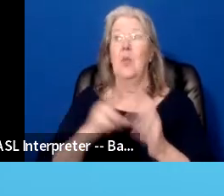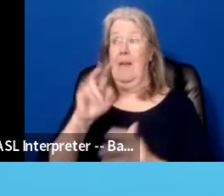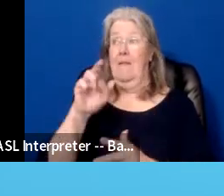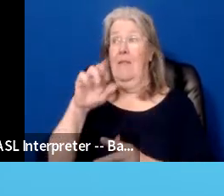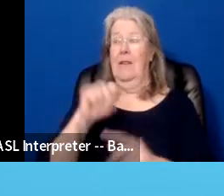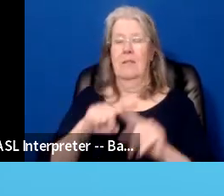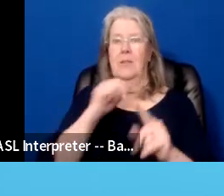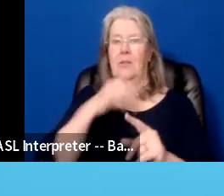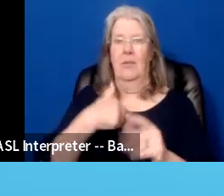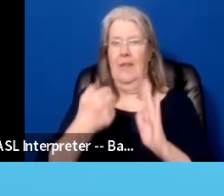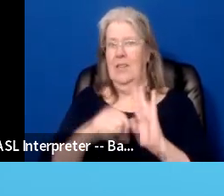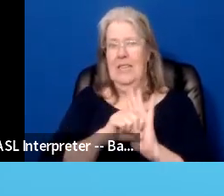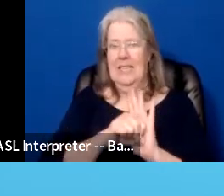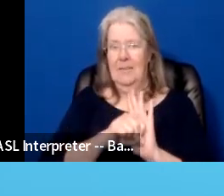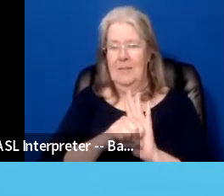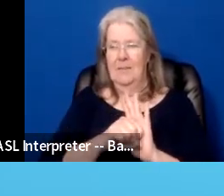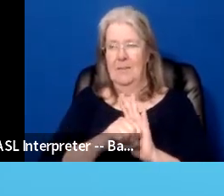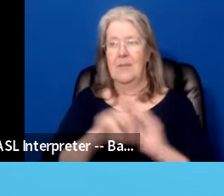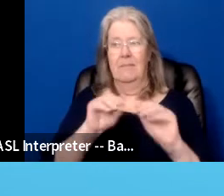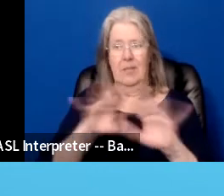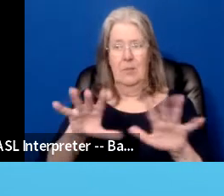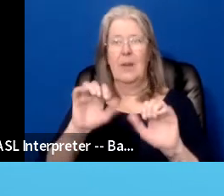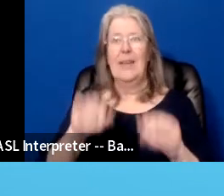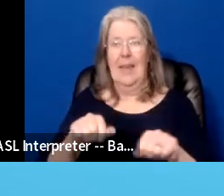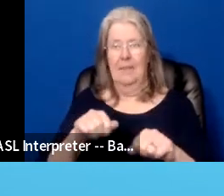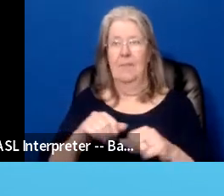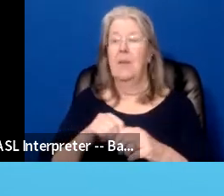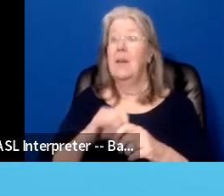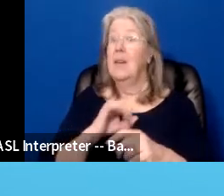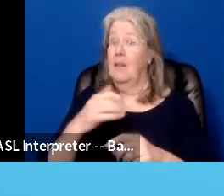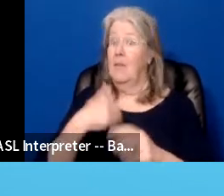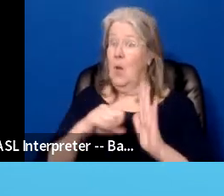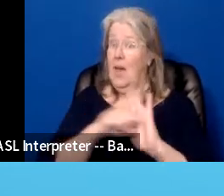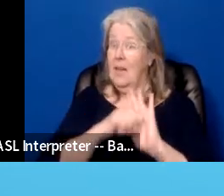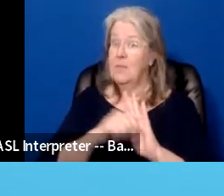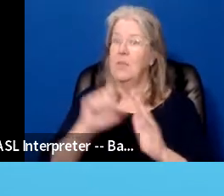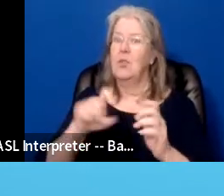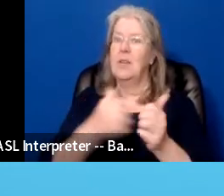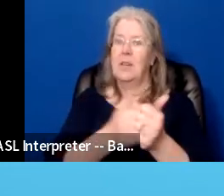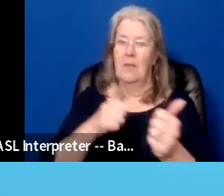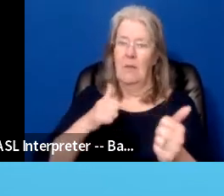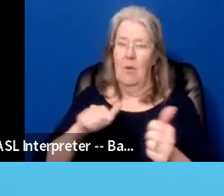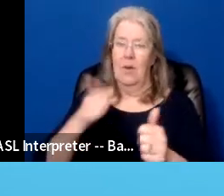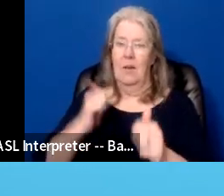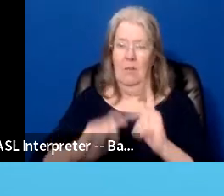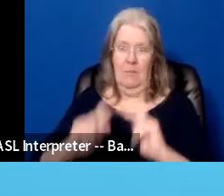symptoms, you definitely need to stay away from the person and and stay safe.